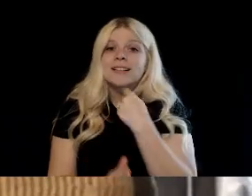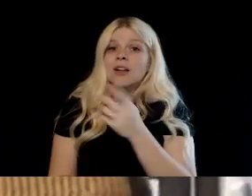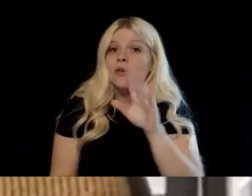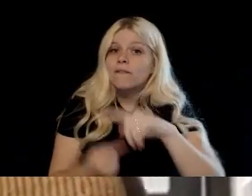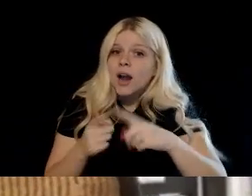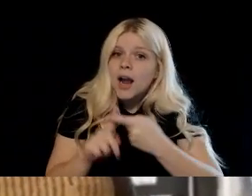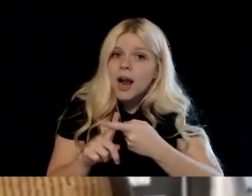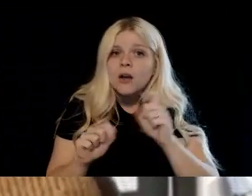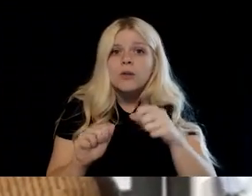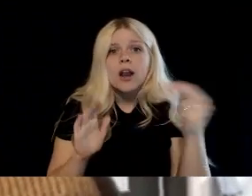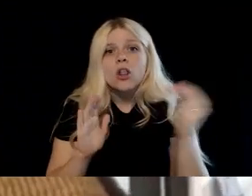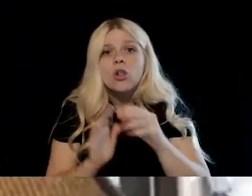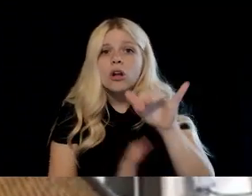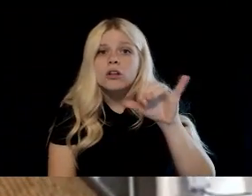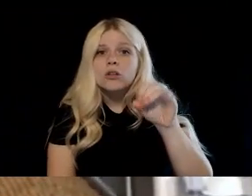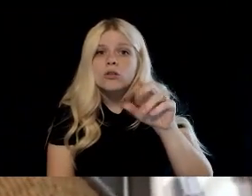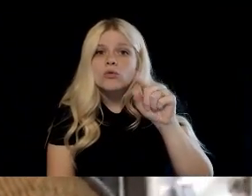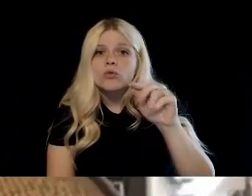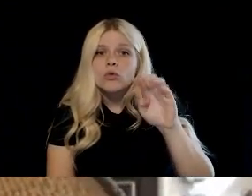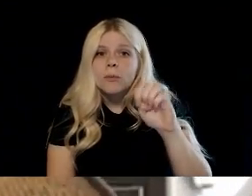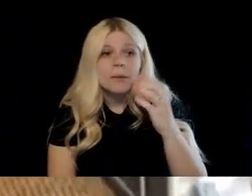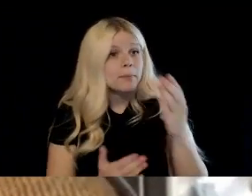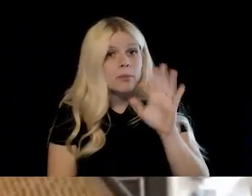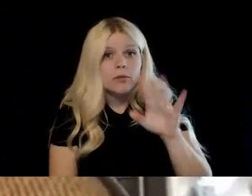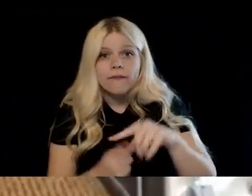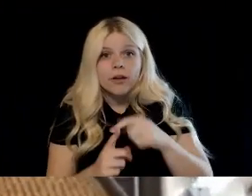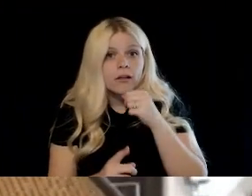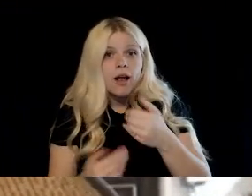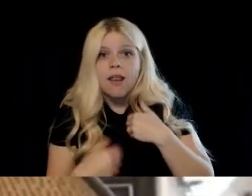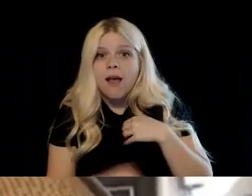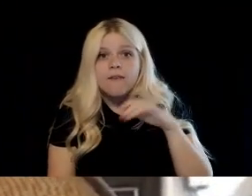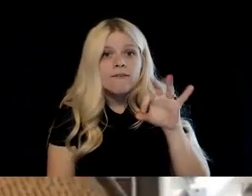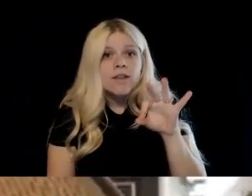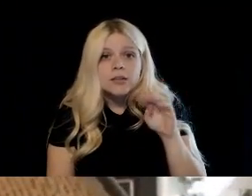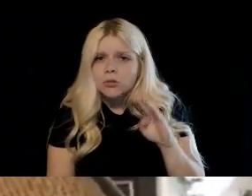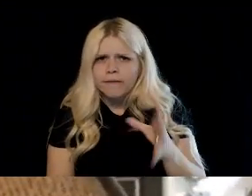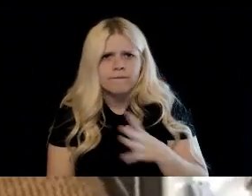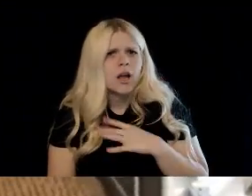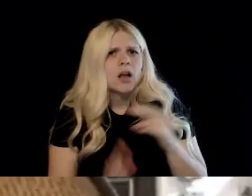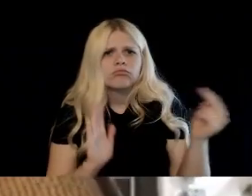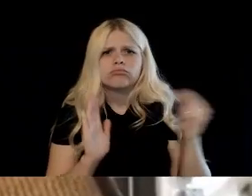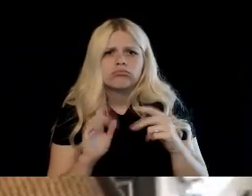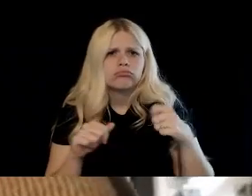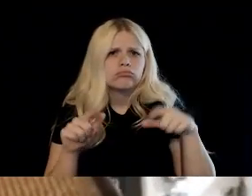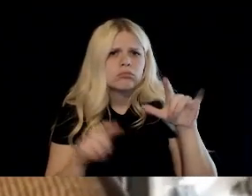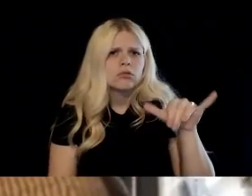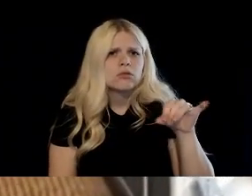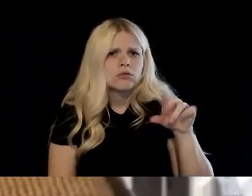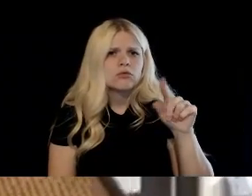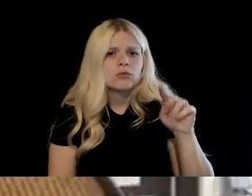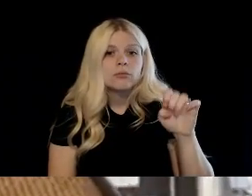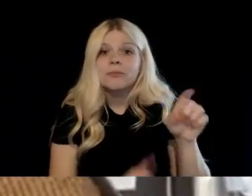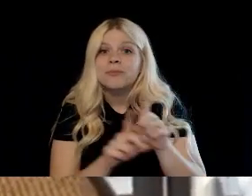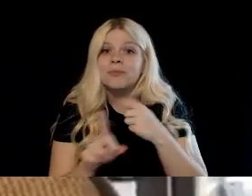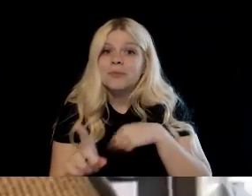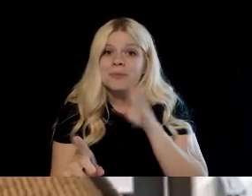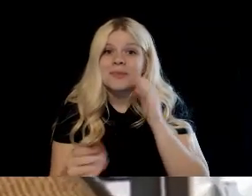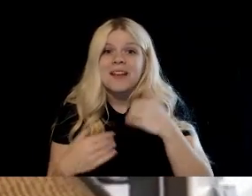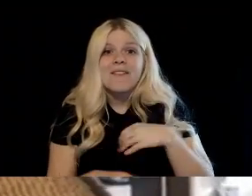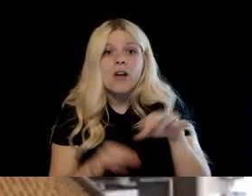people who love the zoo and they might not be on Facebook, YouTube is another great avenue. By the way, we also have closed captioning. We have subtitles on